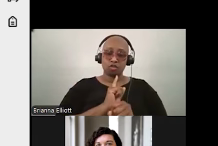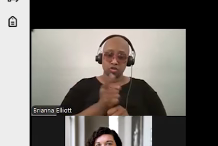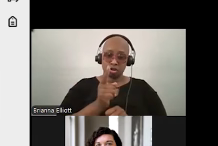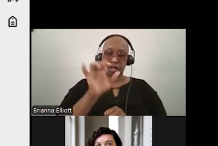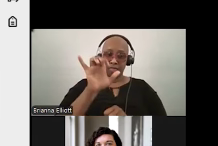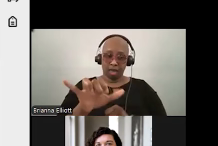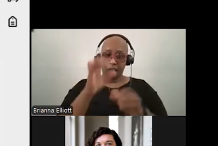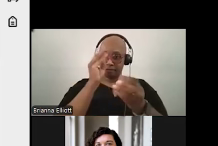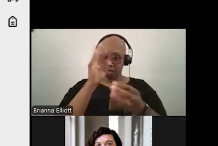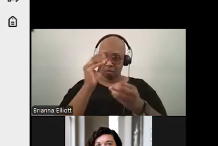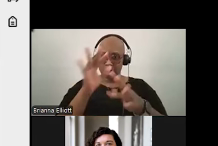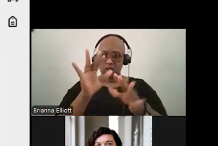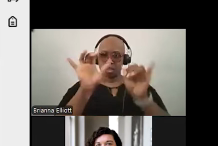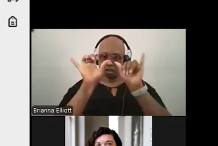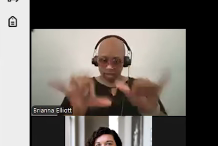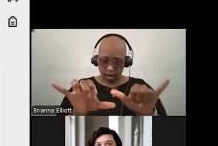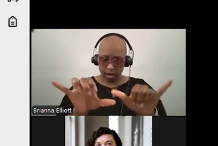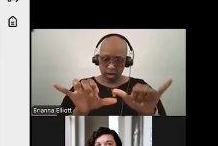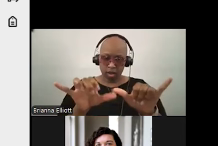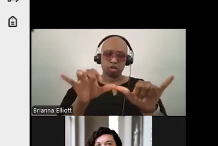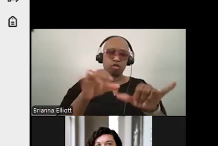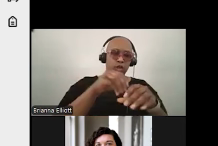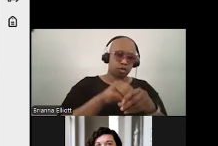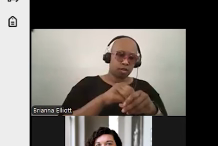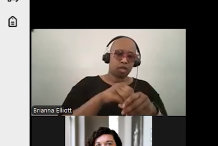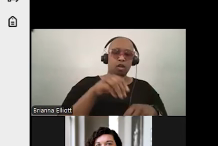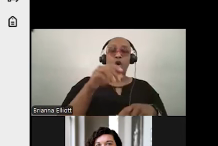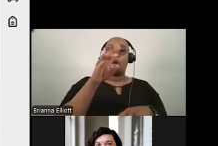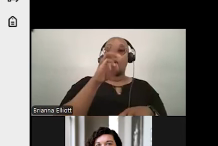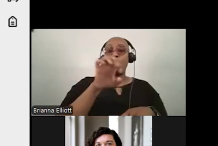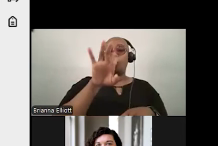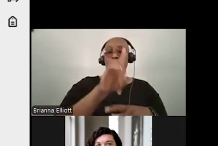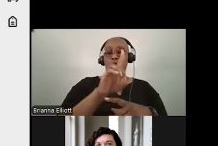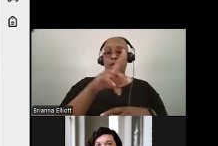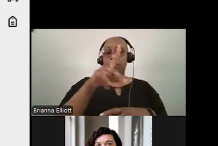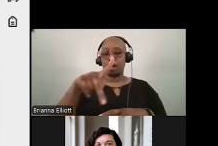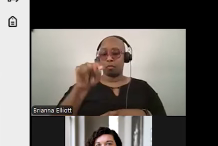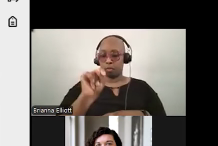same. So while in Word and PowerPoint and Excel, you can go into the document and easily go and